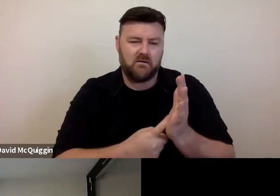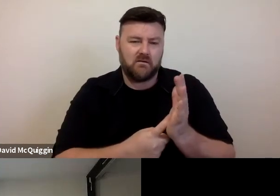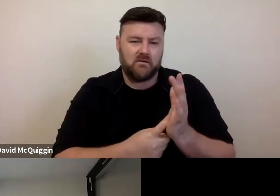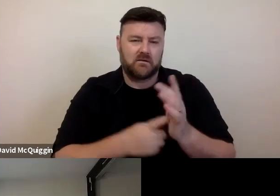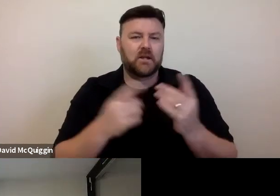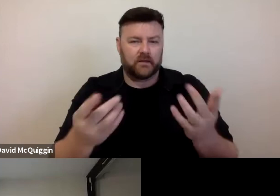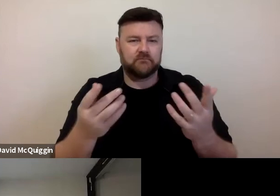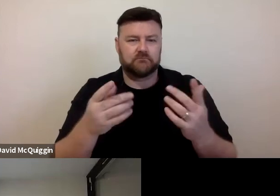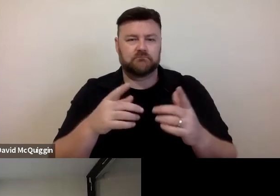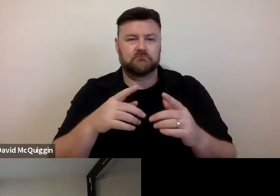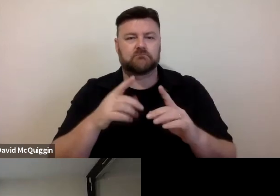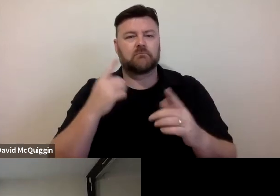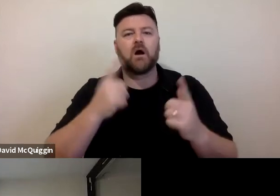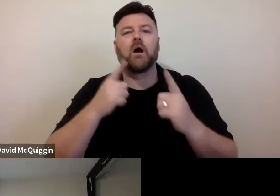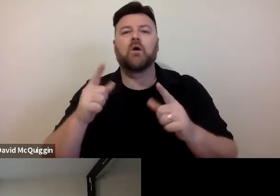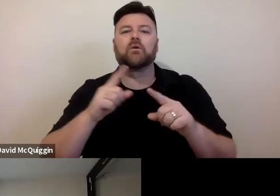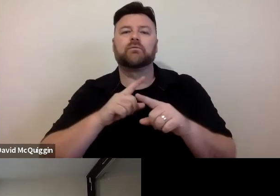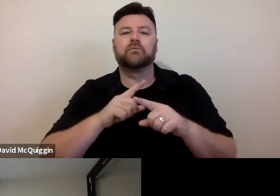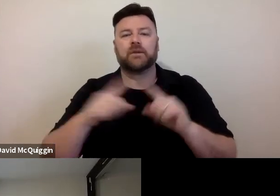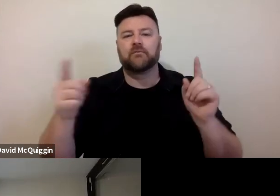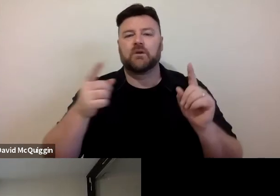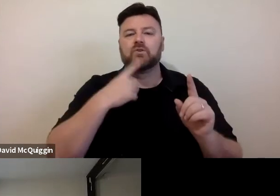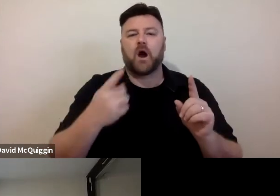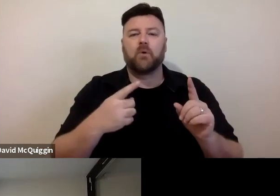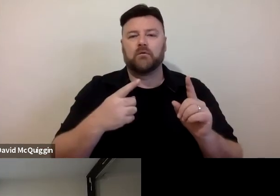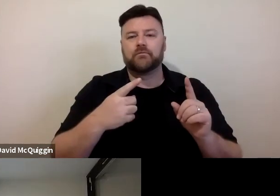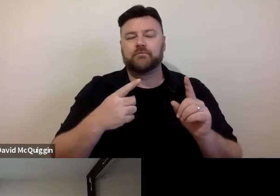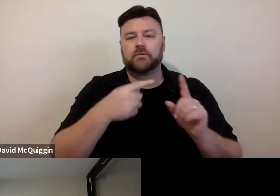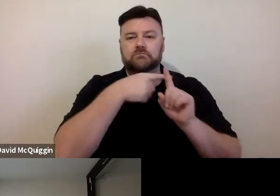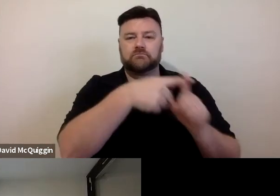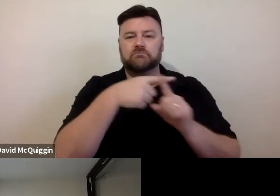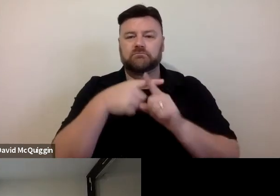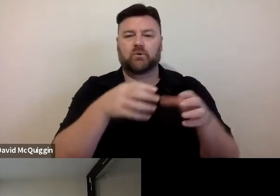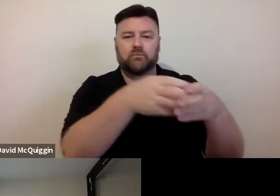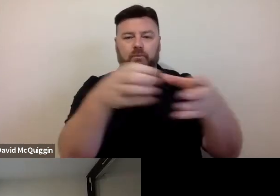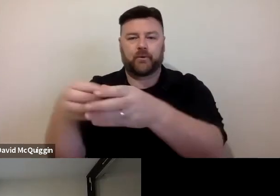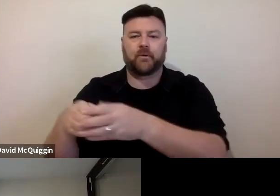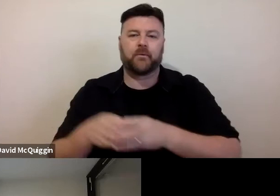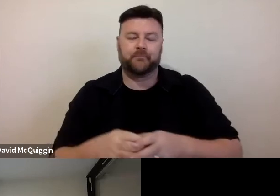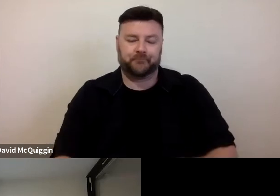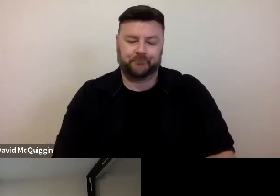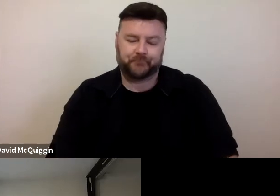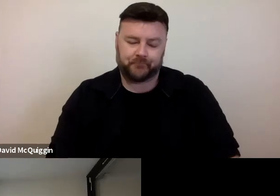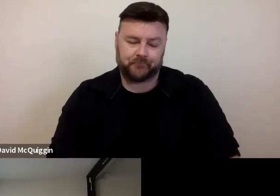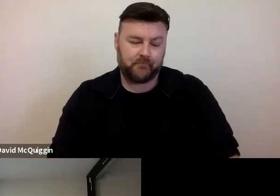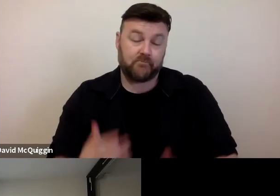psychographic profiling. At the end of the day, anybody who's been